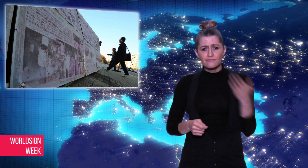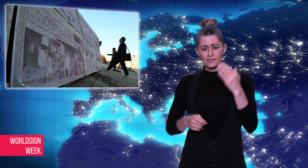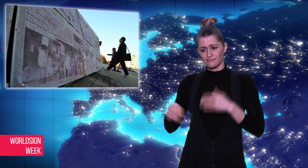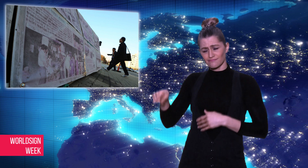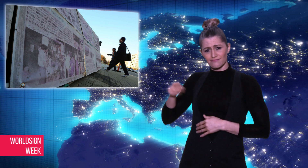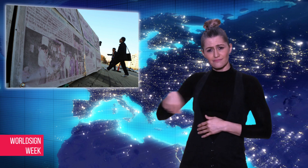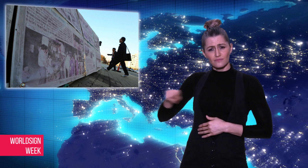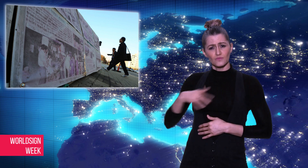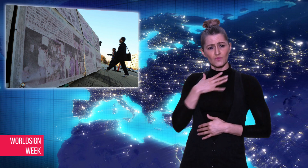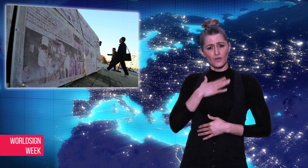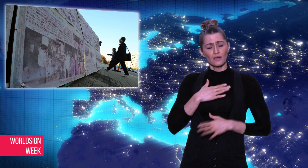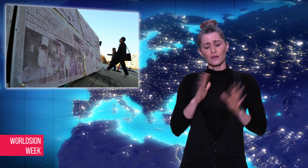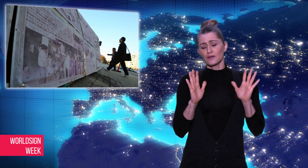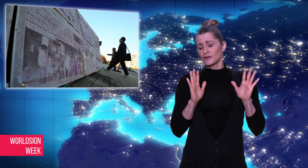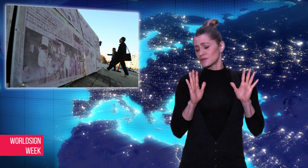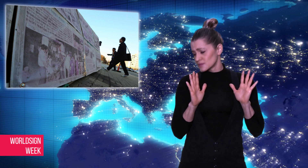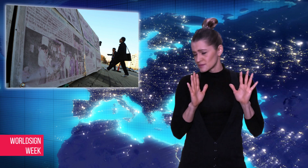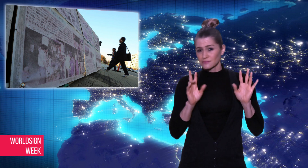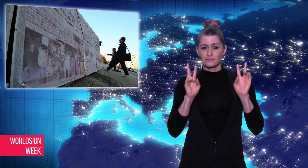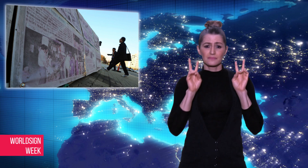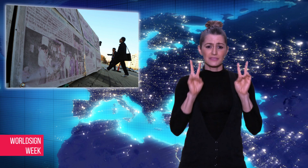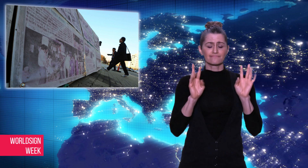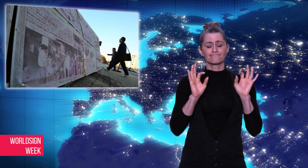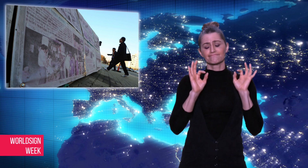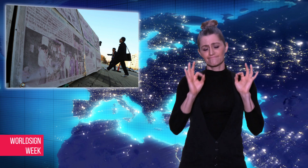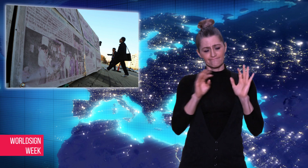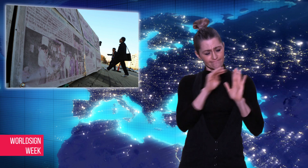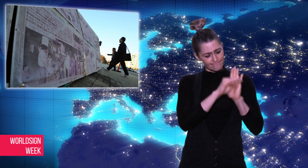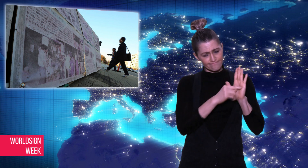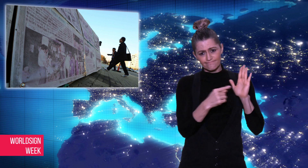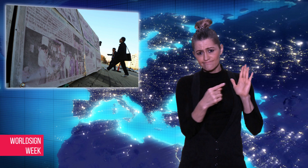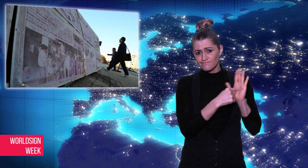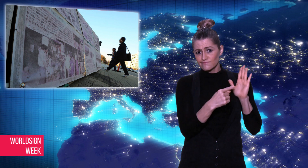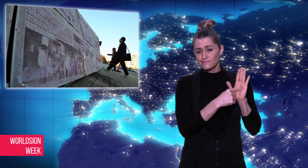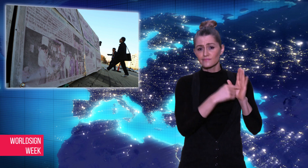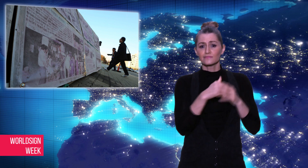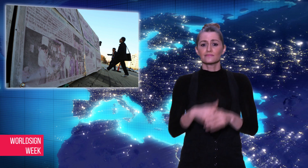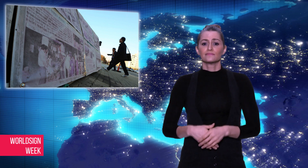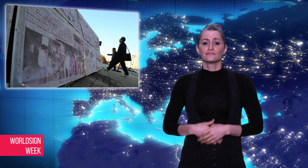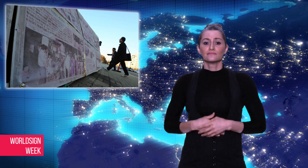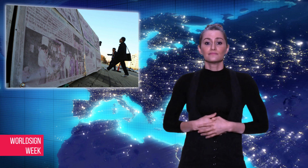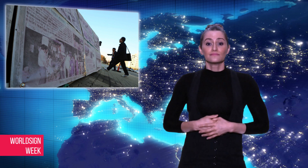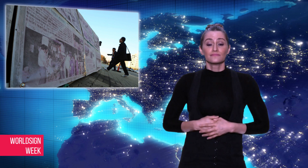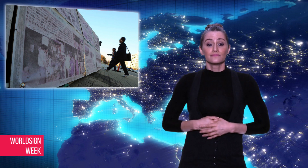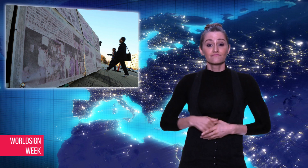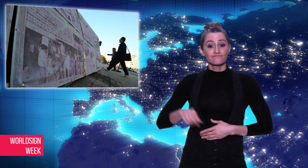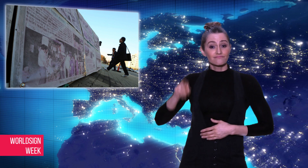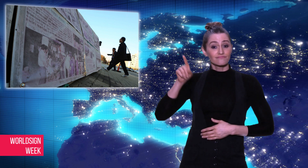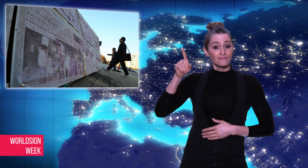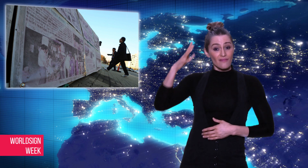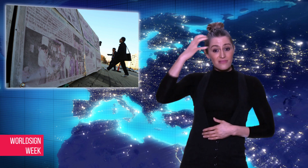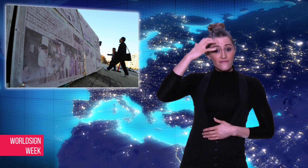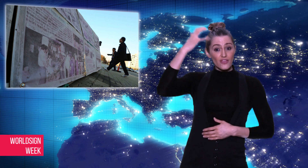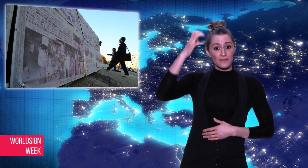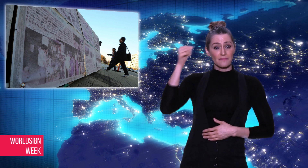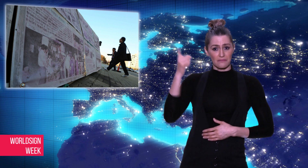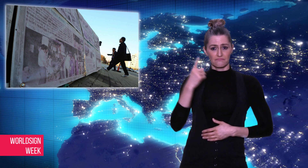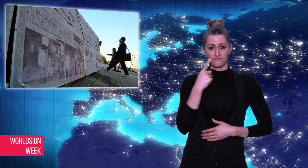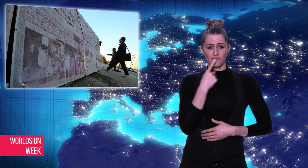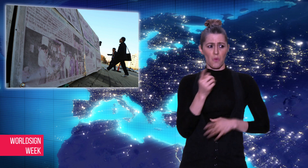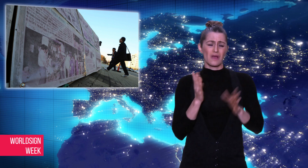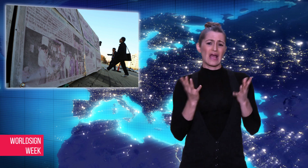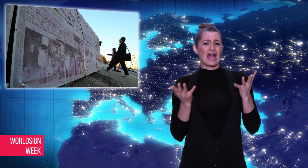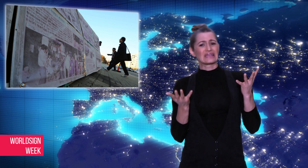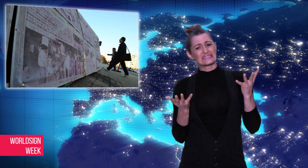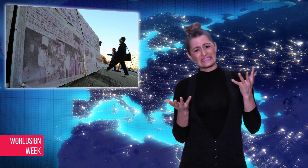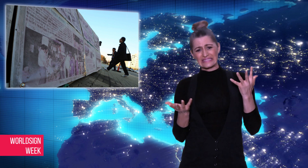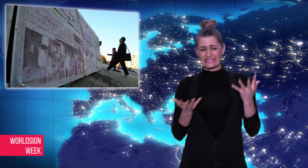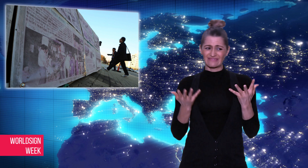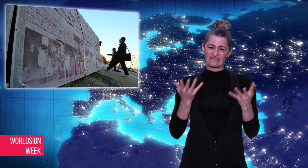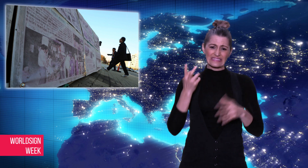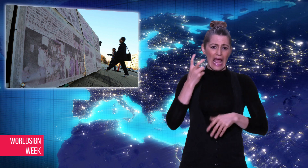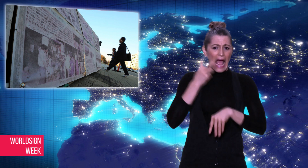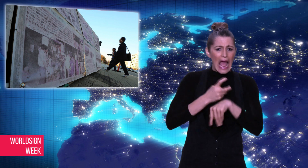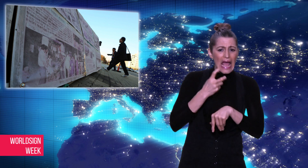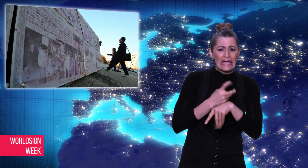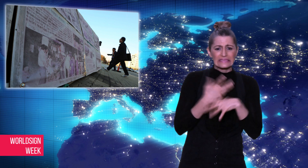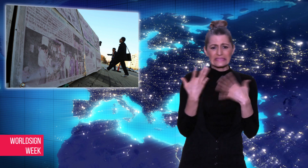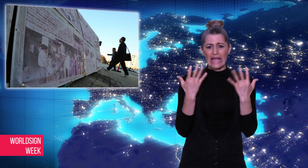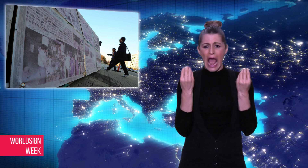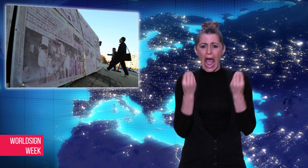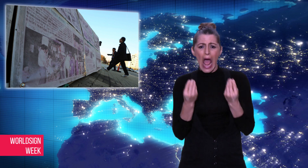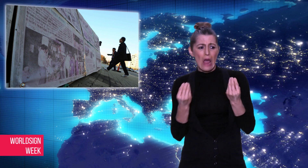The government claims it is difficult to investigate